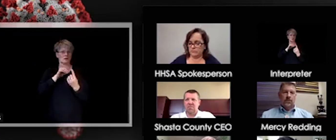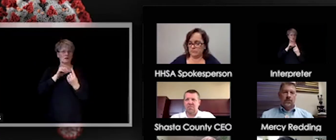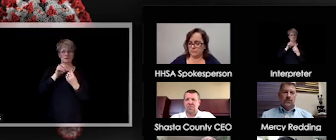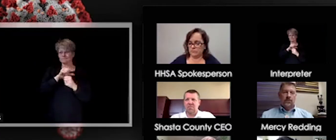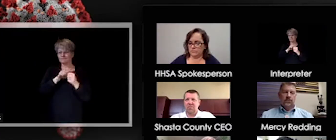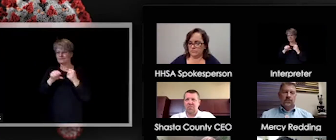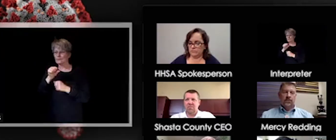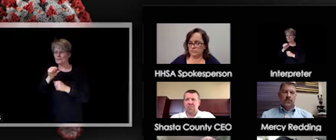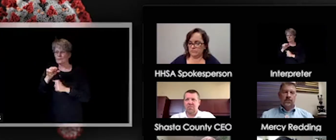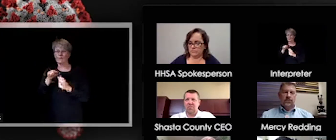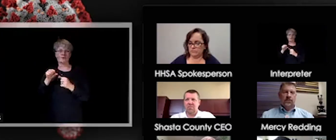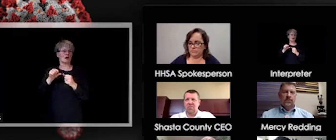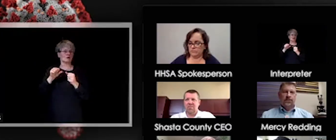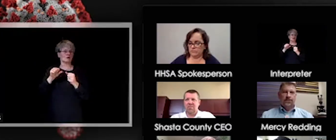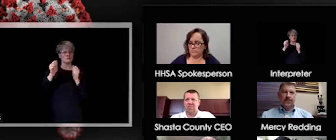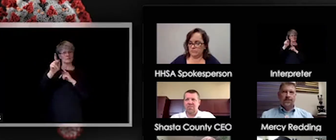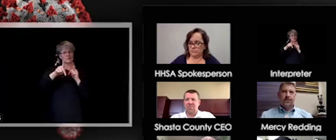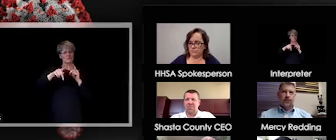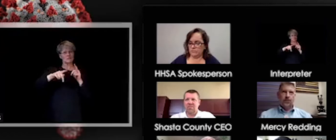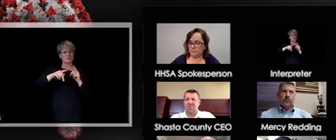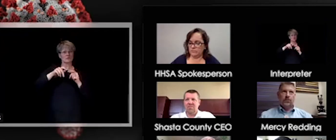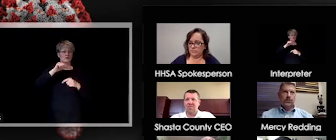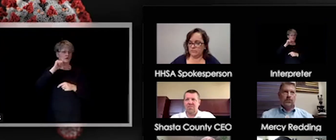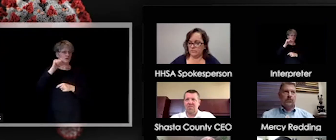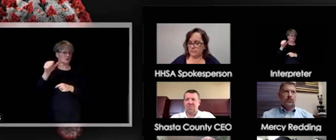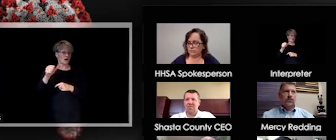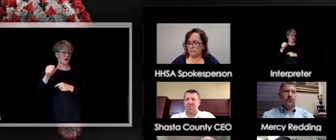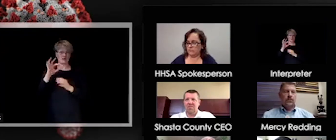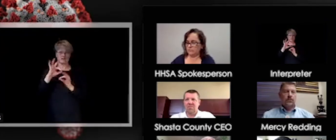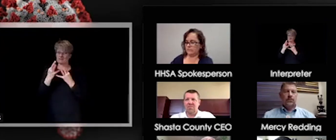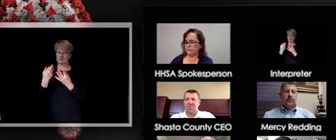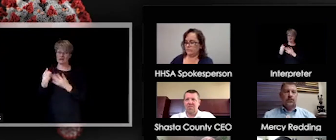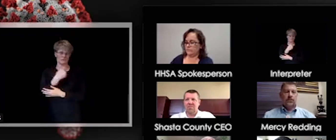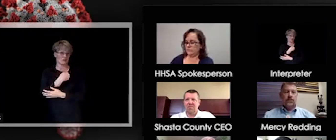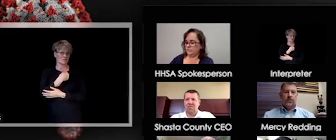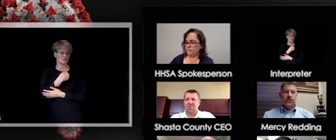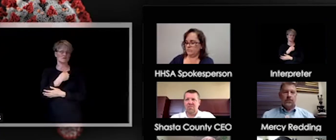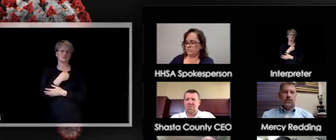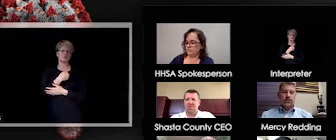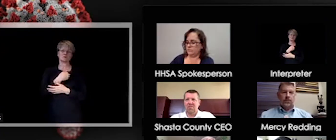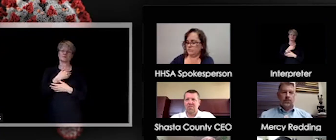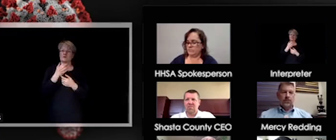of our household and limit the places we go to the essential things we need, the less